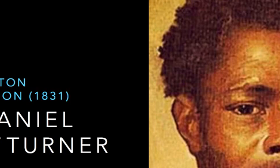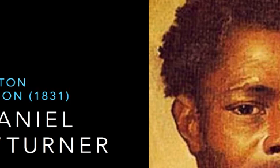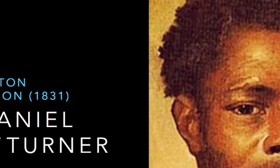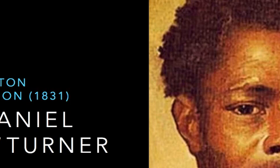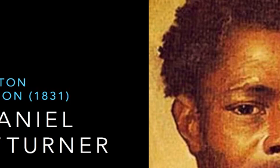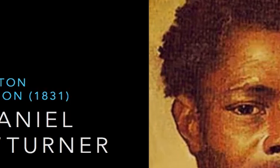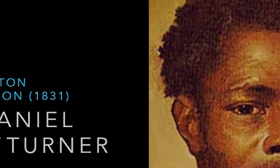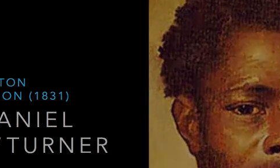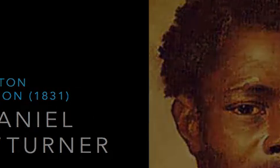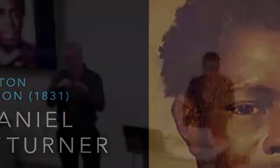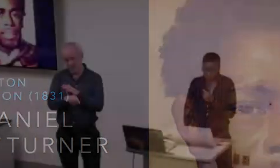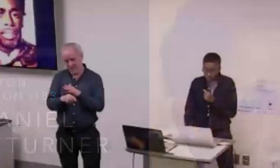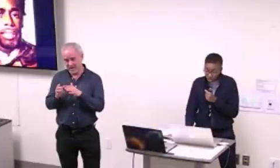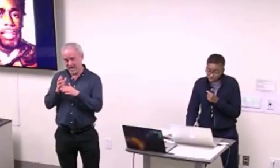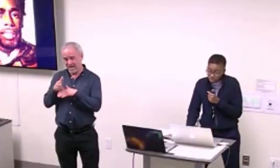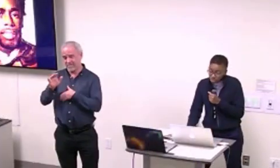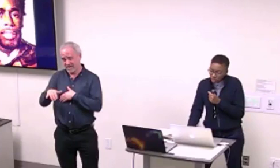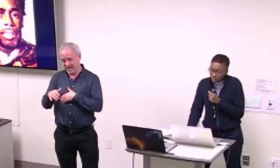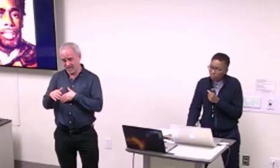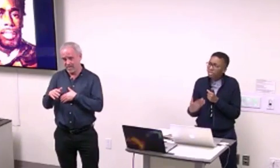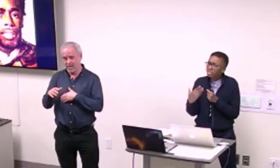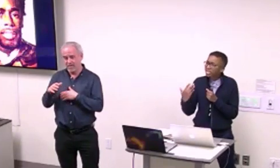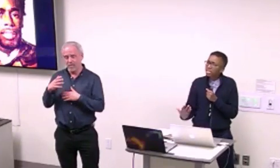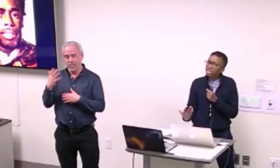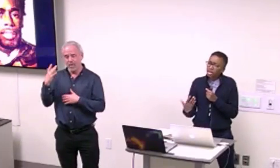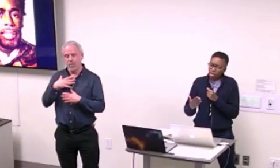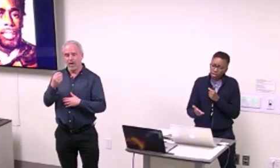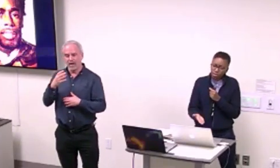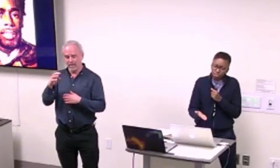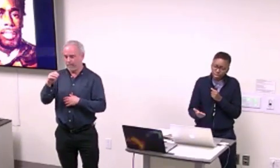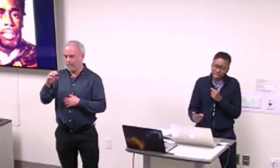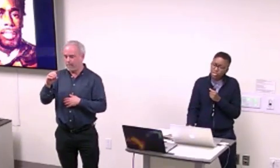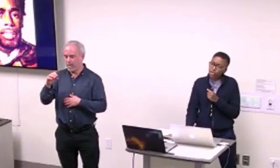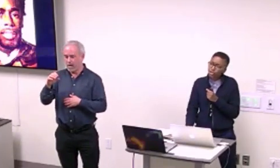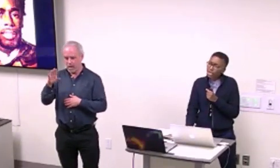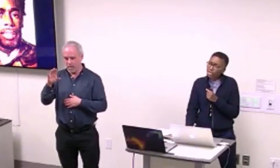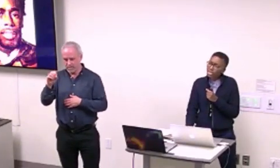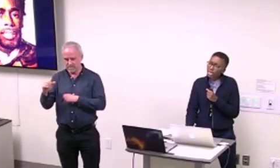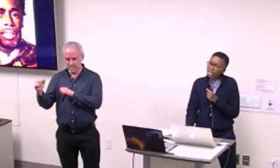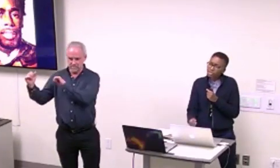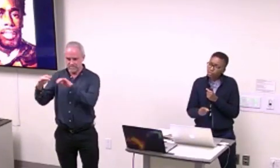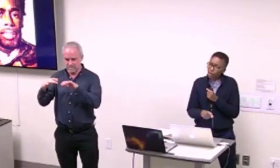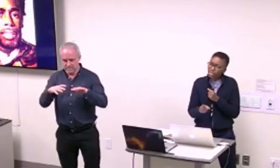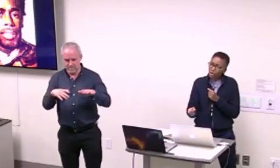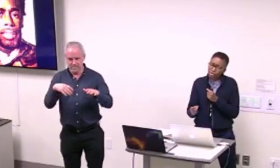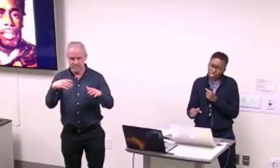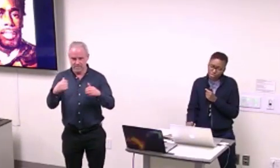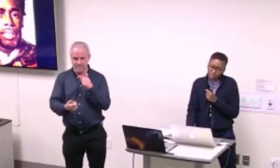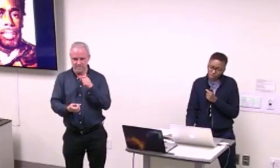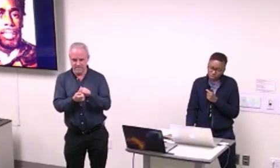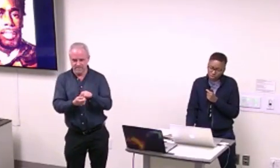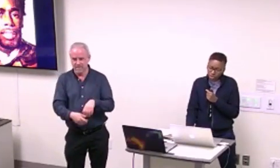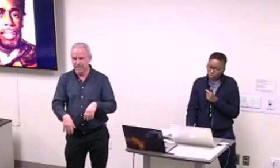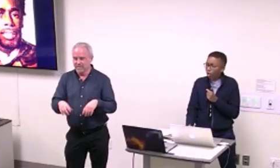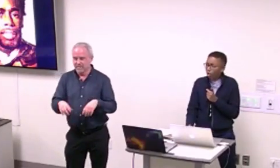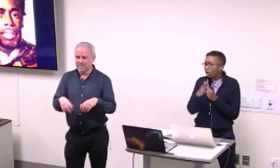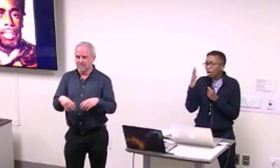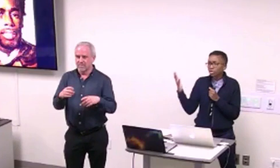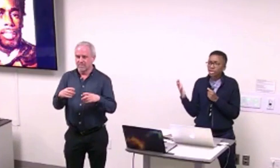in the wake of that by white mobs. But again, Nat Turner and a lot of his white co-conspirators were all called crazy.